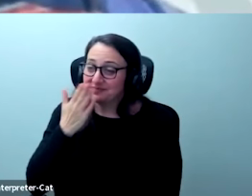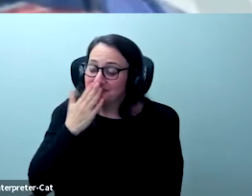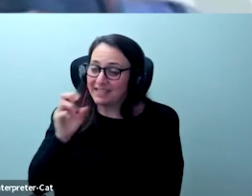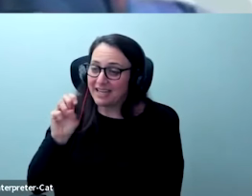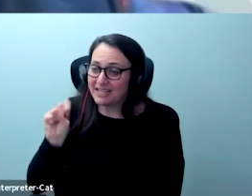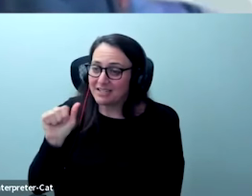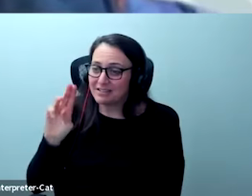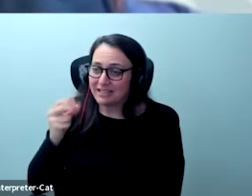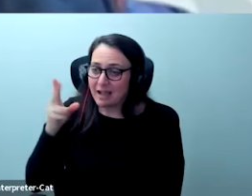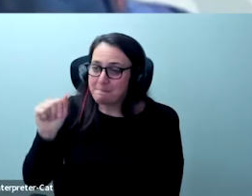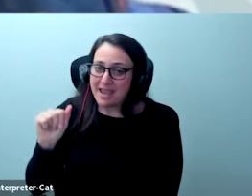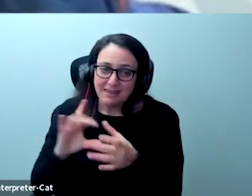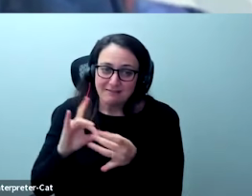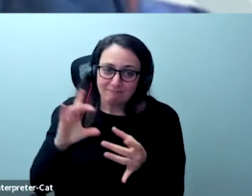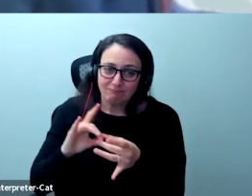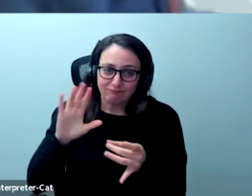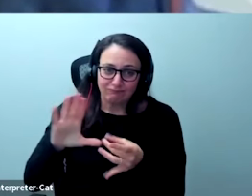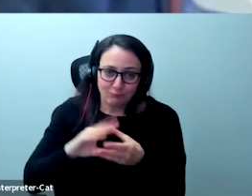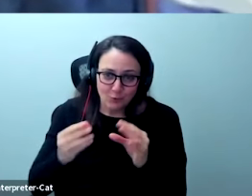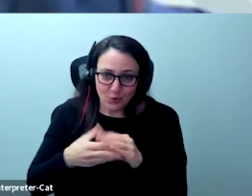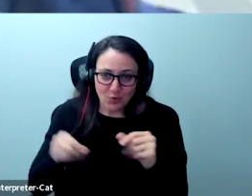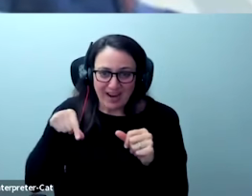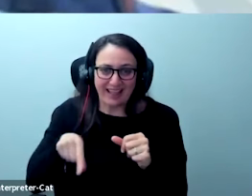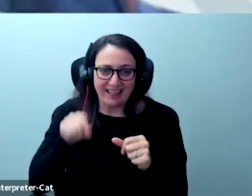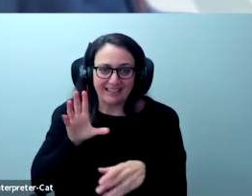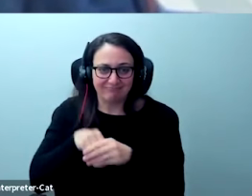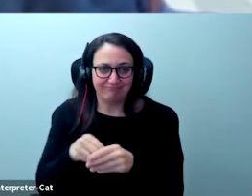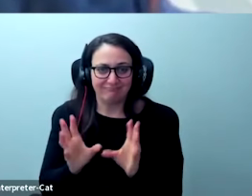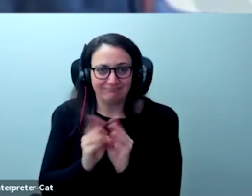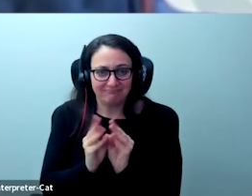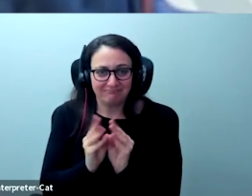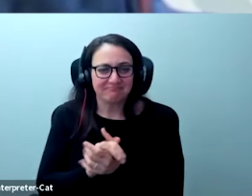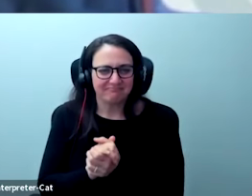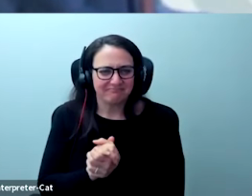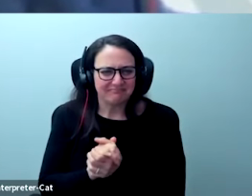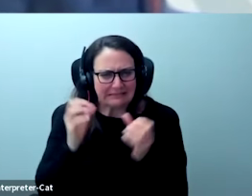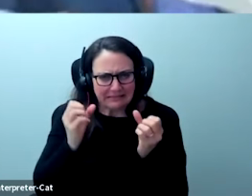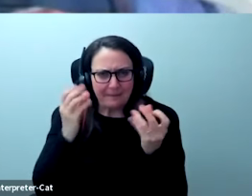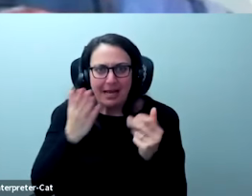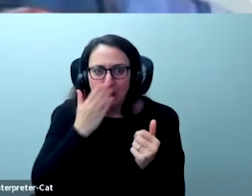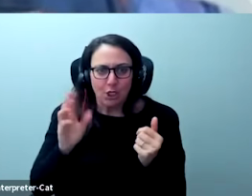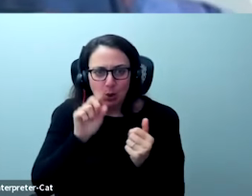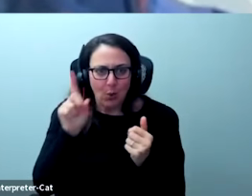for sharing your story and for this engaging session. We had so many good questions, thoughtful questions